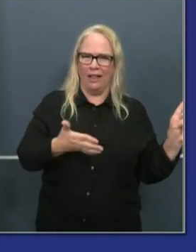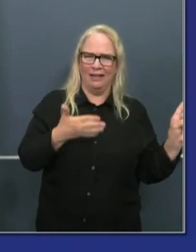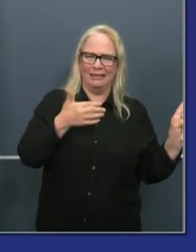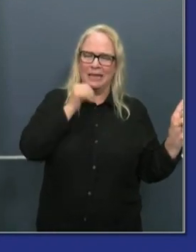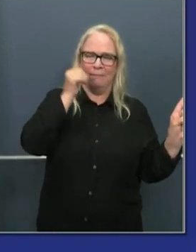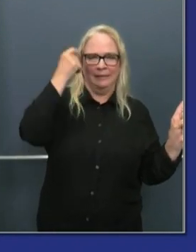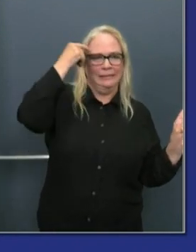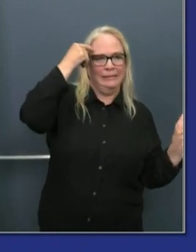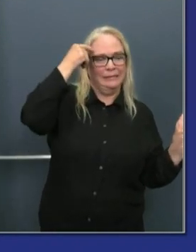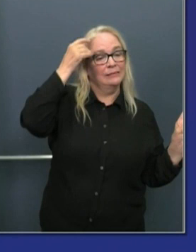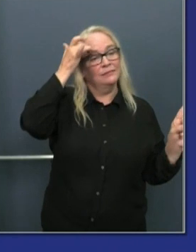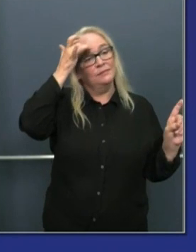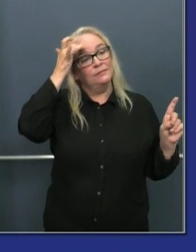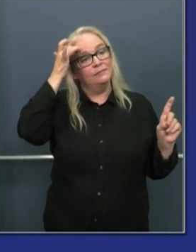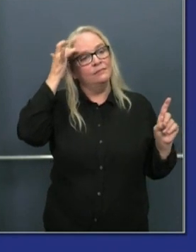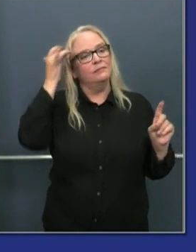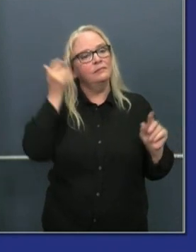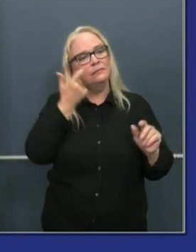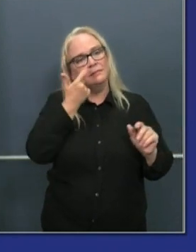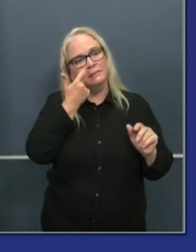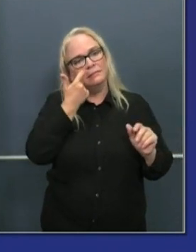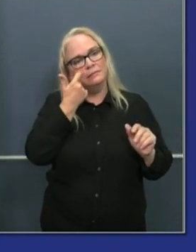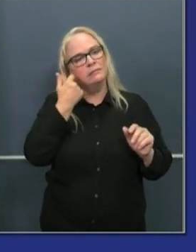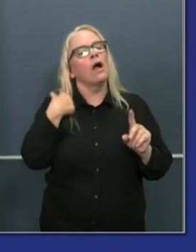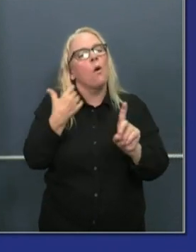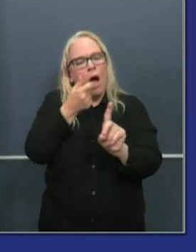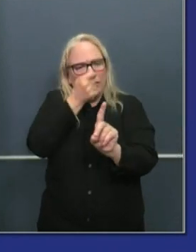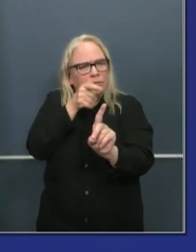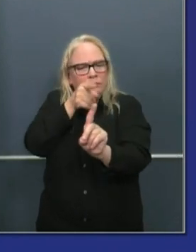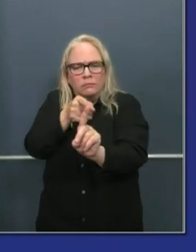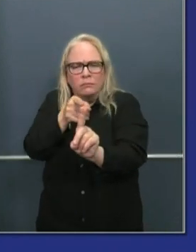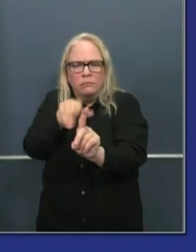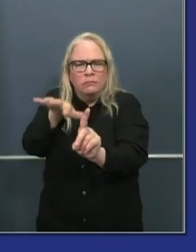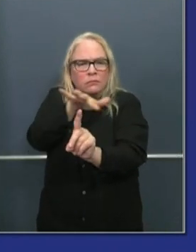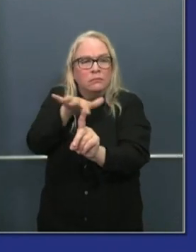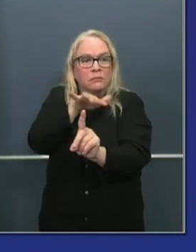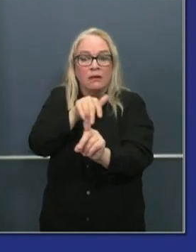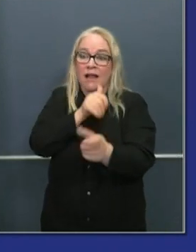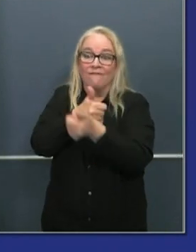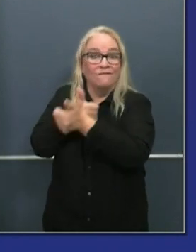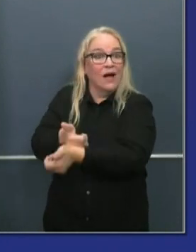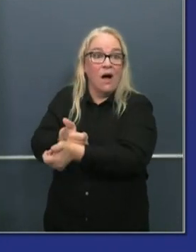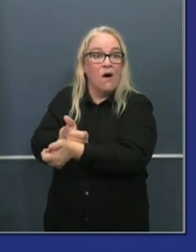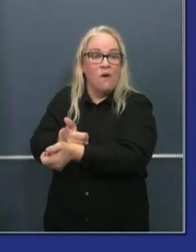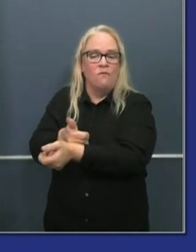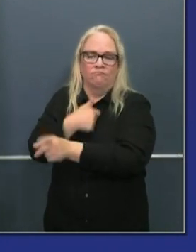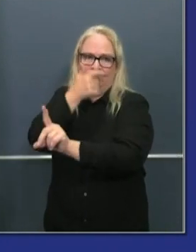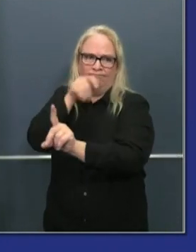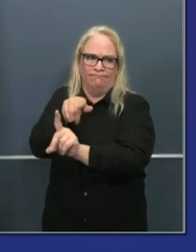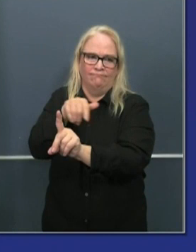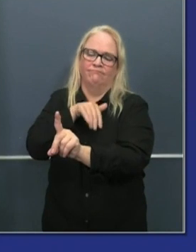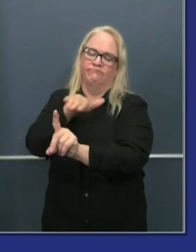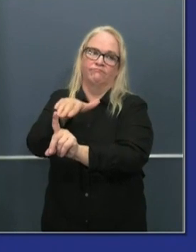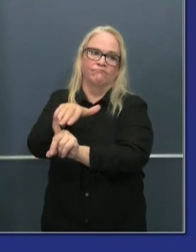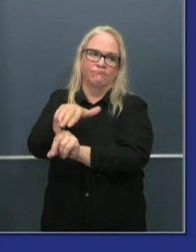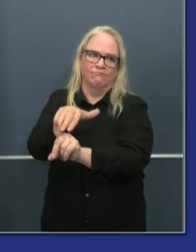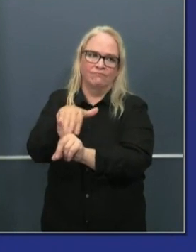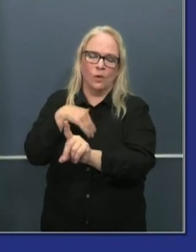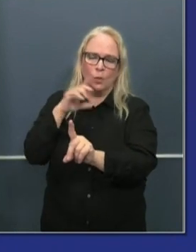HAVE LAWS. WHY HAVE RULES? WHY HAVE REGULATIONS? WHY HAVE LAWS IF YOU AREN'T WILLING TO ENFORCE? ONE MUST BE WILLING.